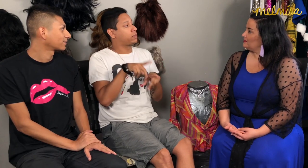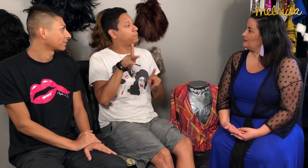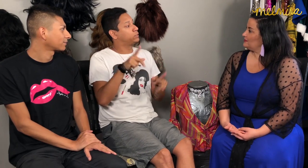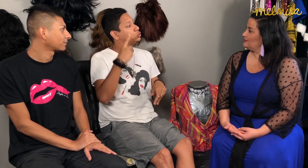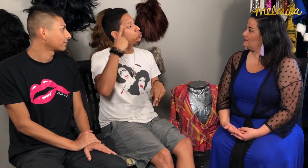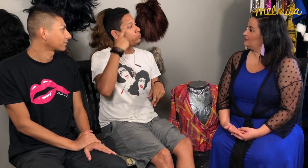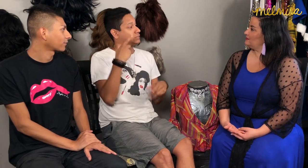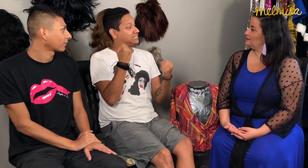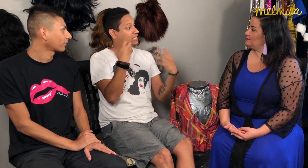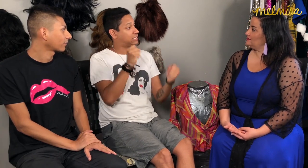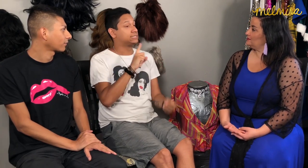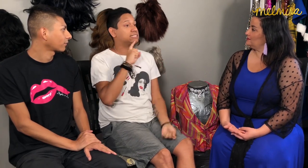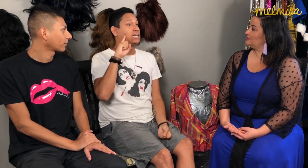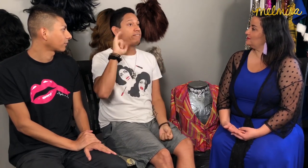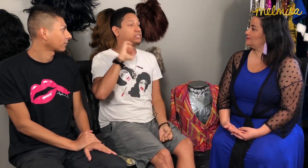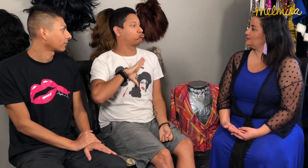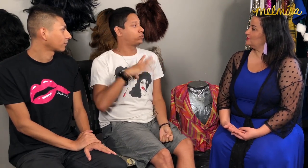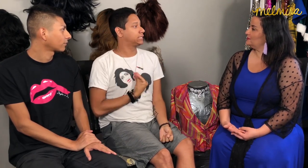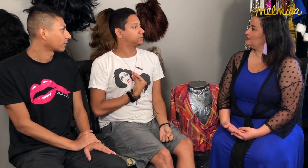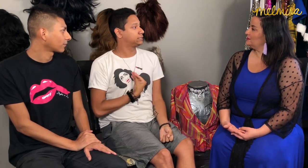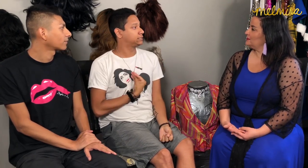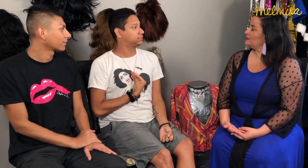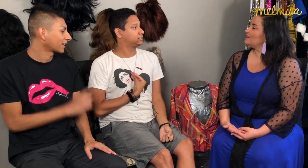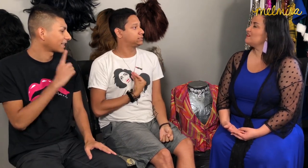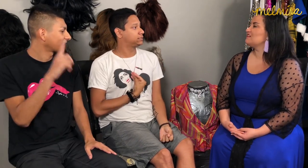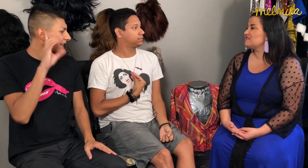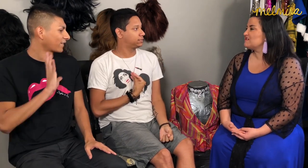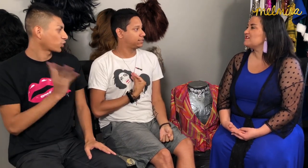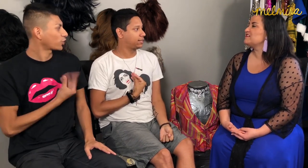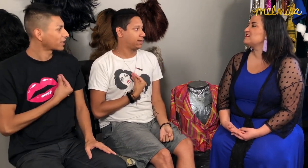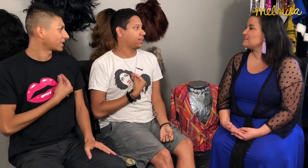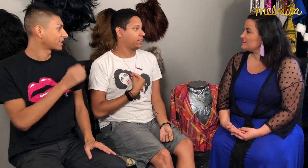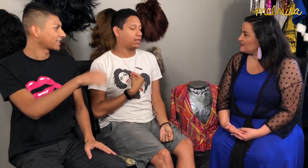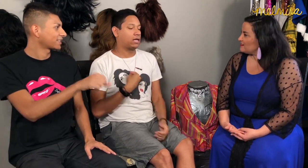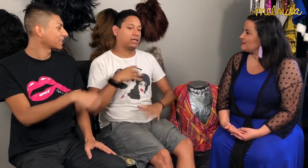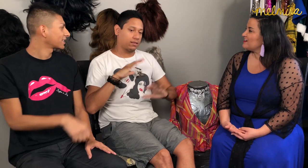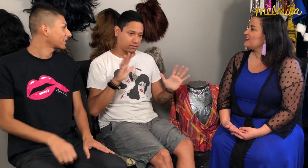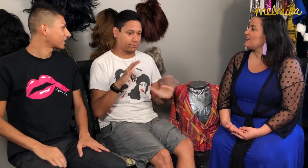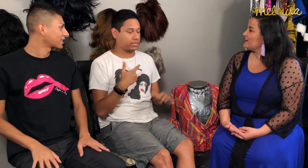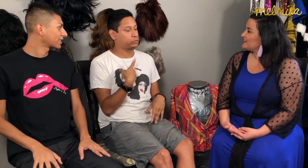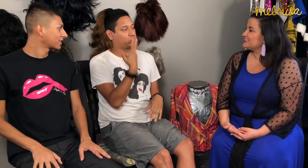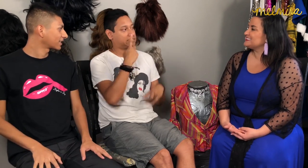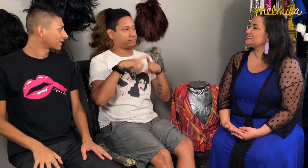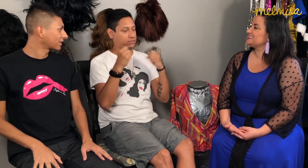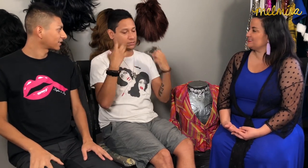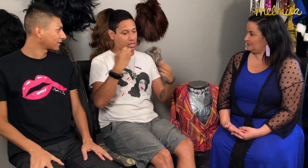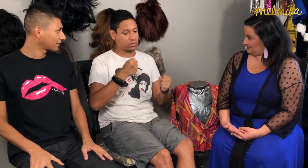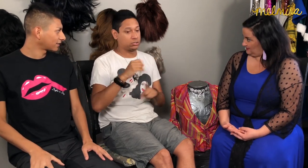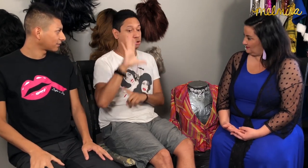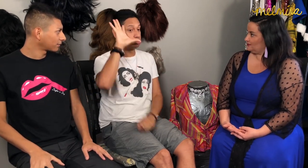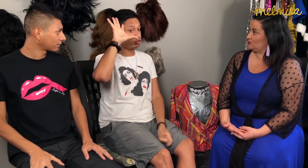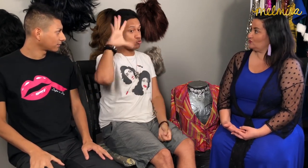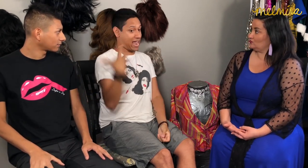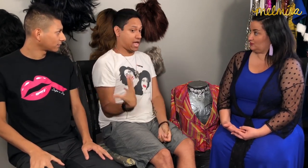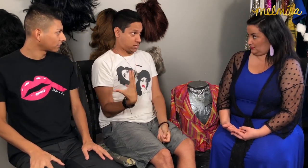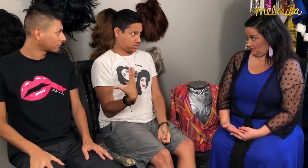And even also, people thought signing "Deafies in Trans." Deafies in Trans. Yes. So there are two different signs.